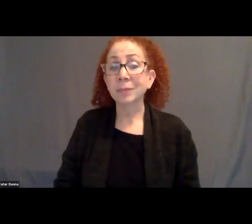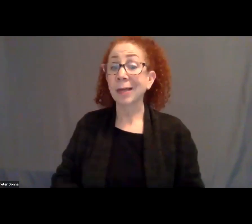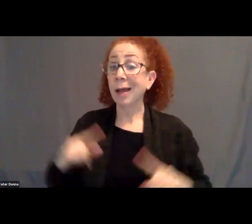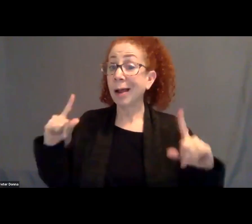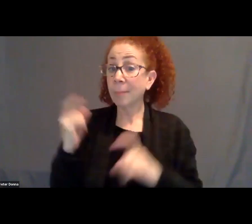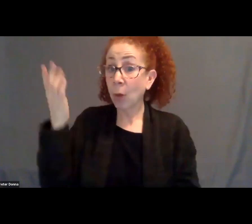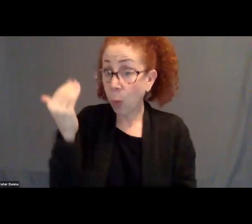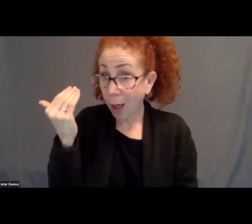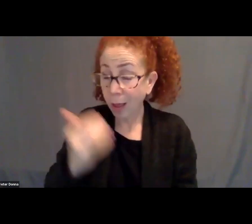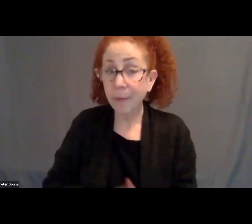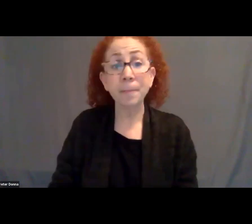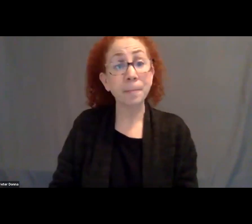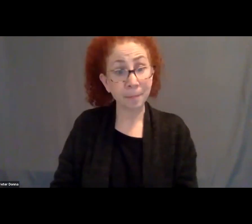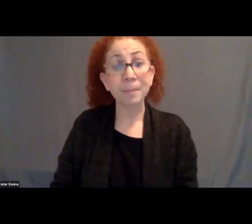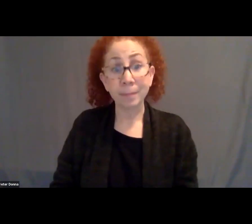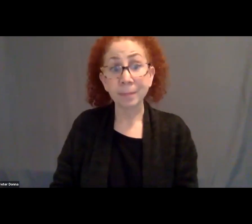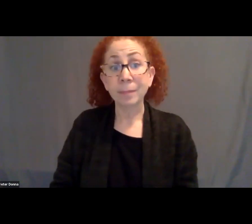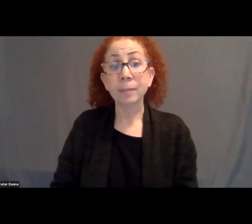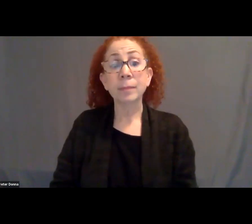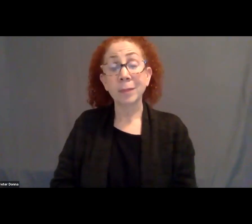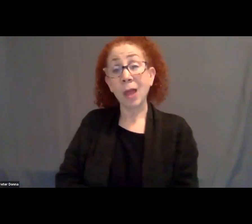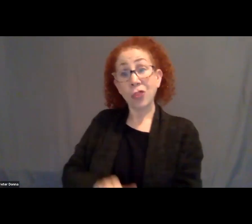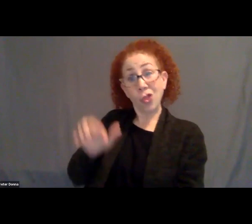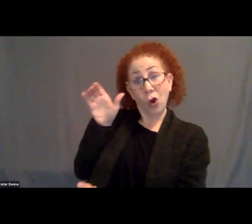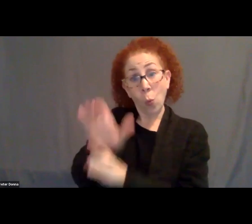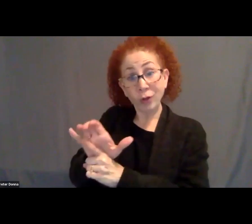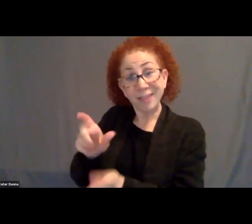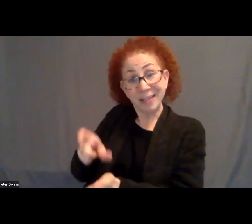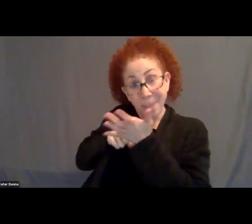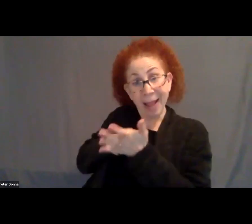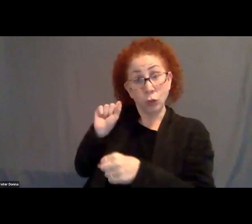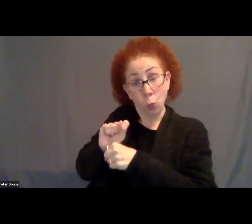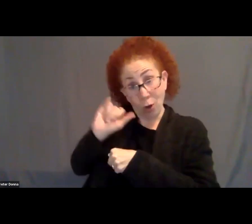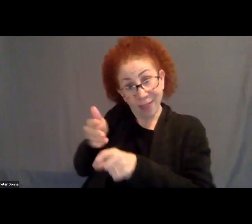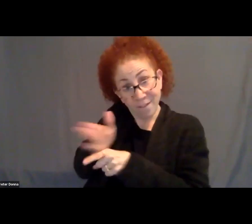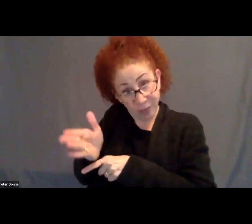between the coercive labor demands of the mining industry,